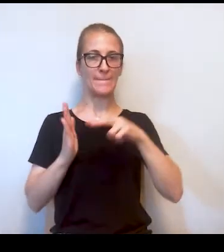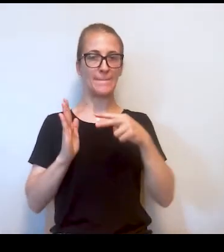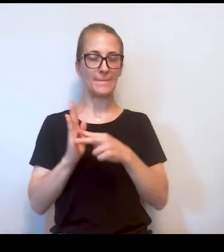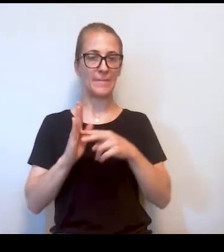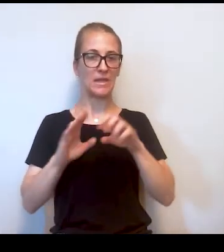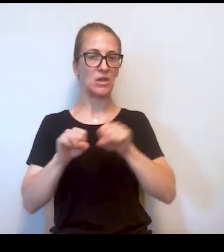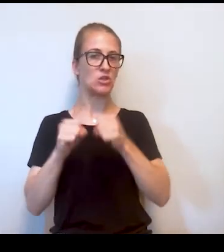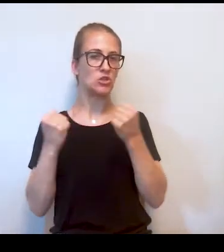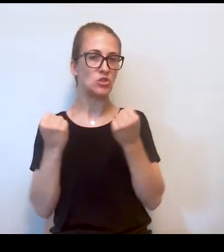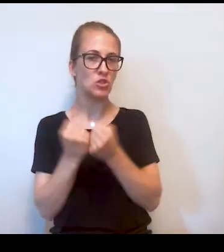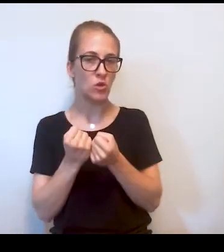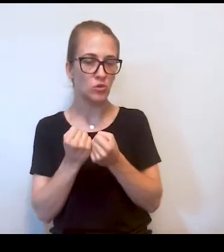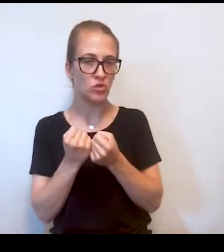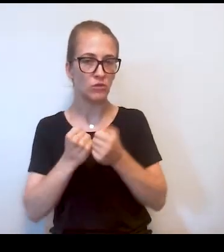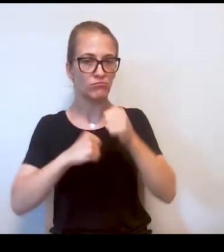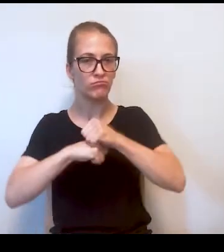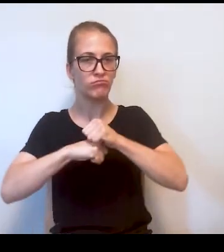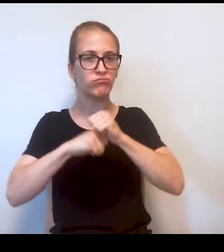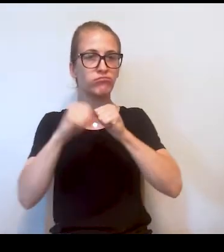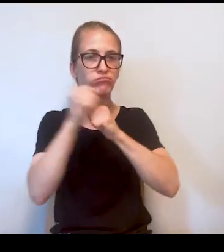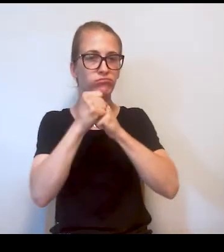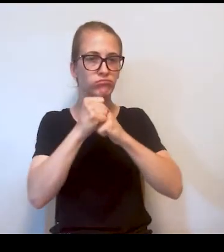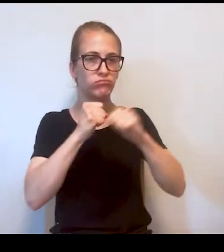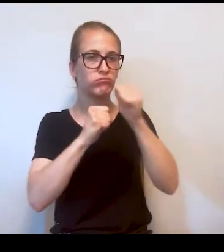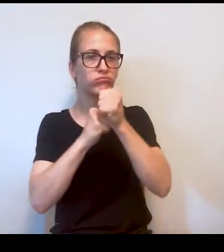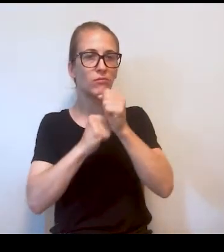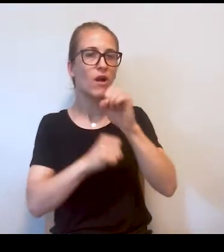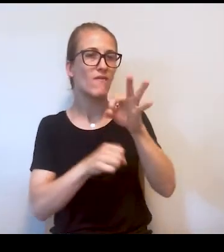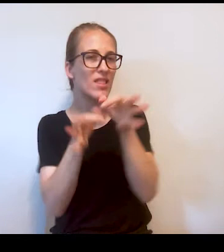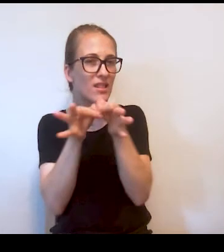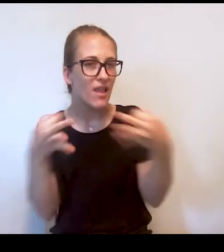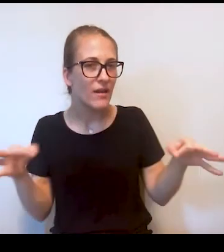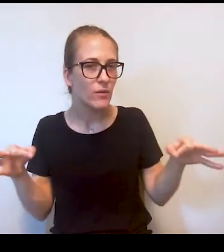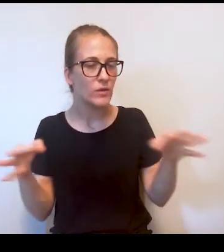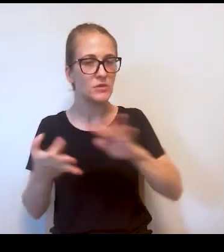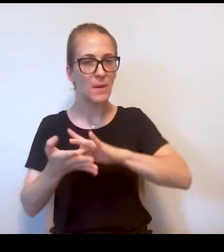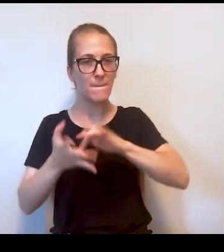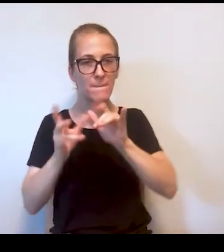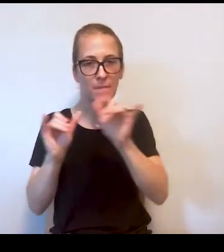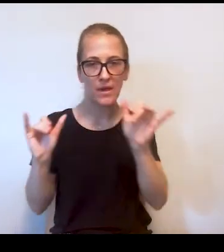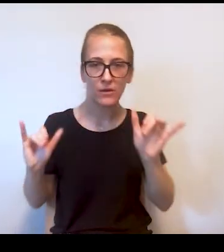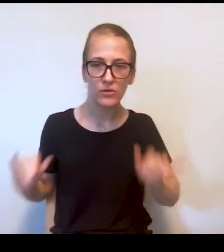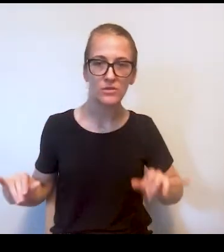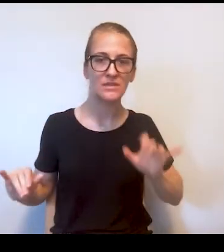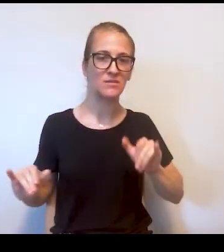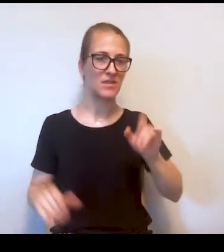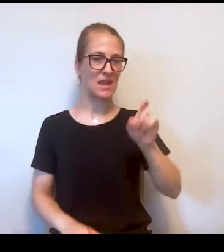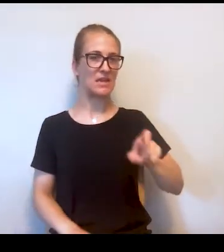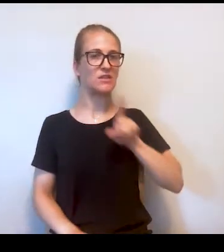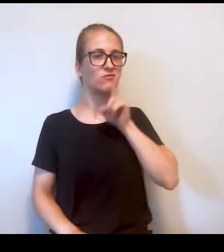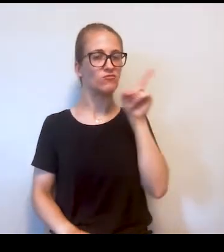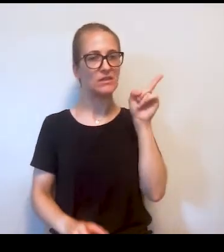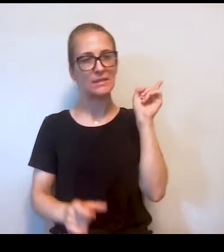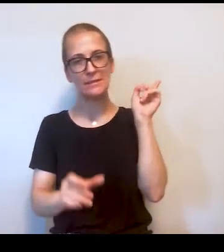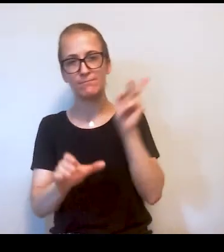and the medical system that needs to participate in that. And that brings me to our next our next topic.